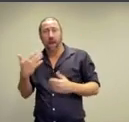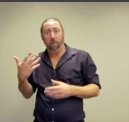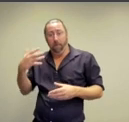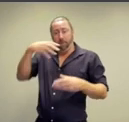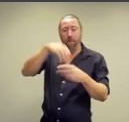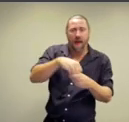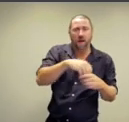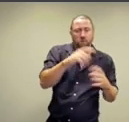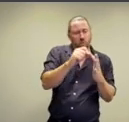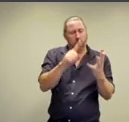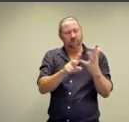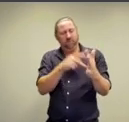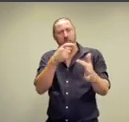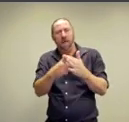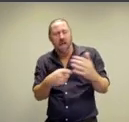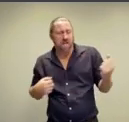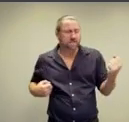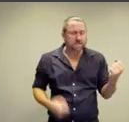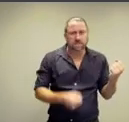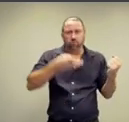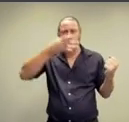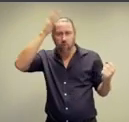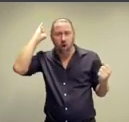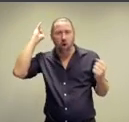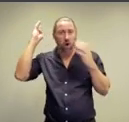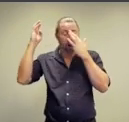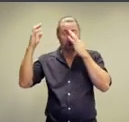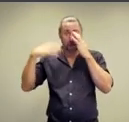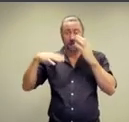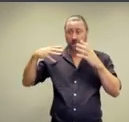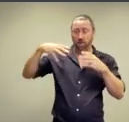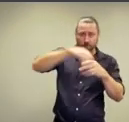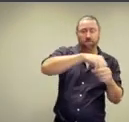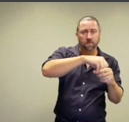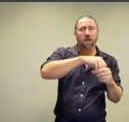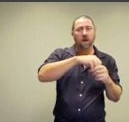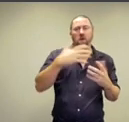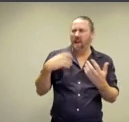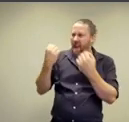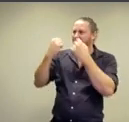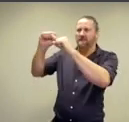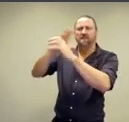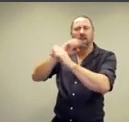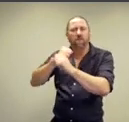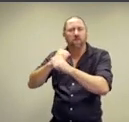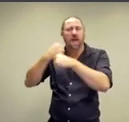really use the symbology of the black leather jacket so you know, well, I guess to get across